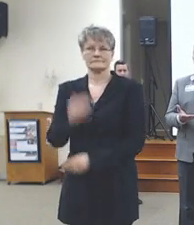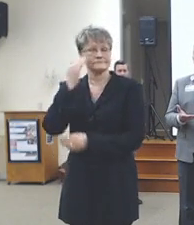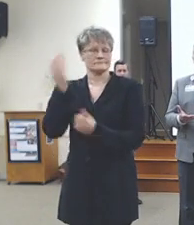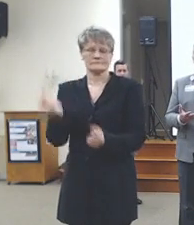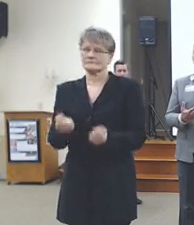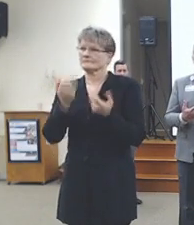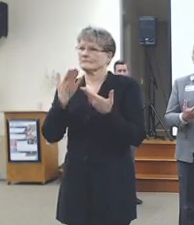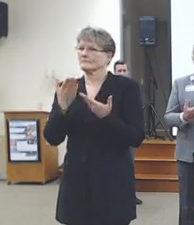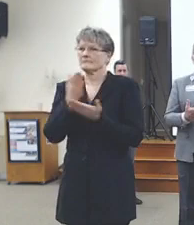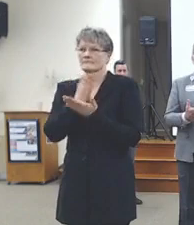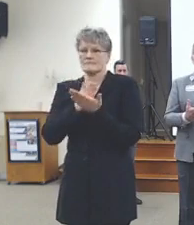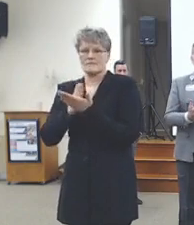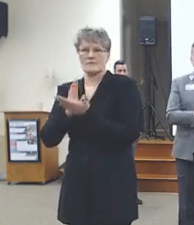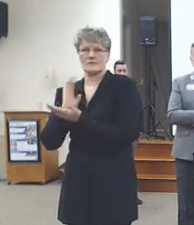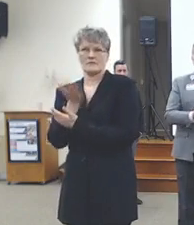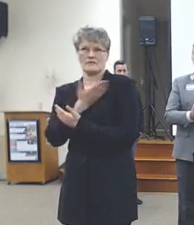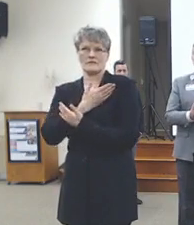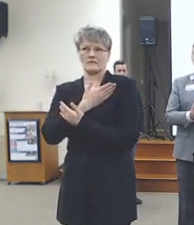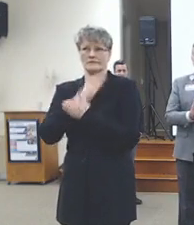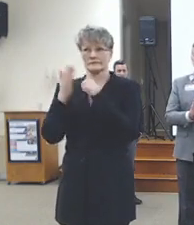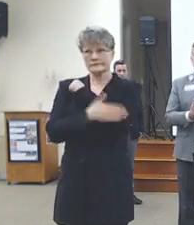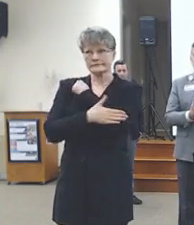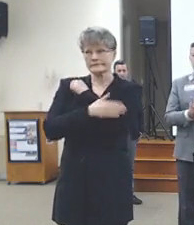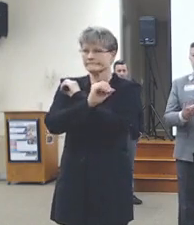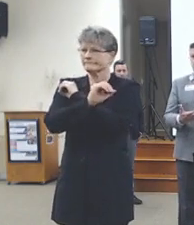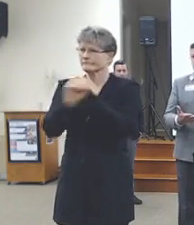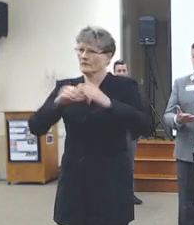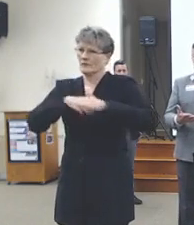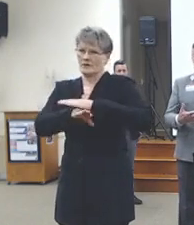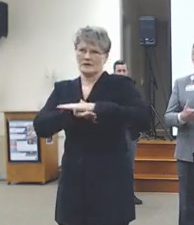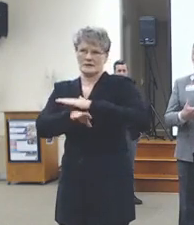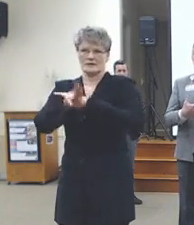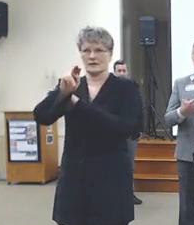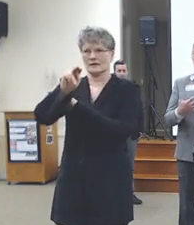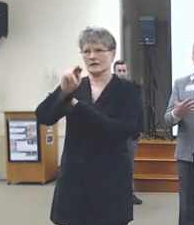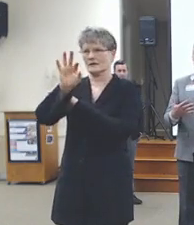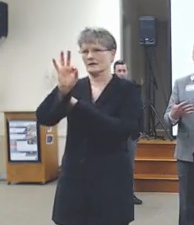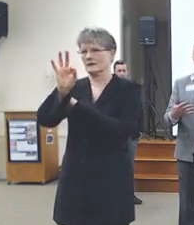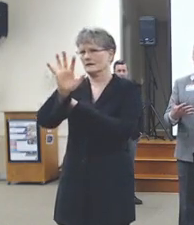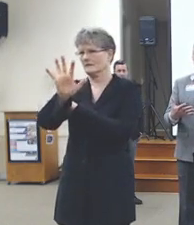where they don't have access to N95 masks, they've run out of other supplies.